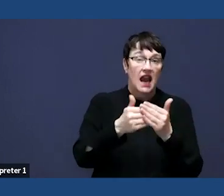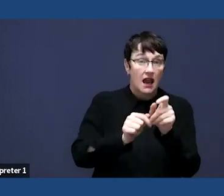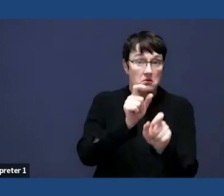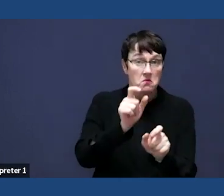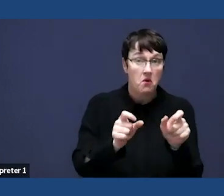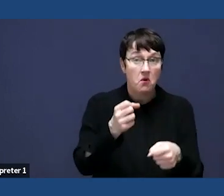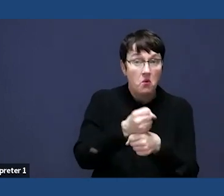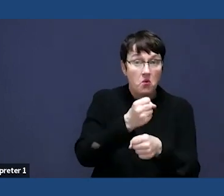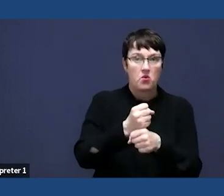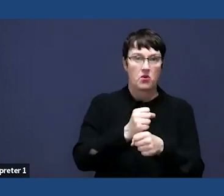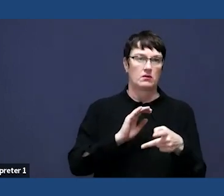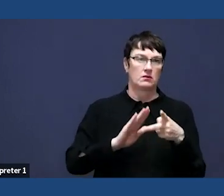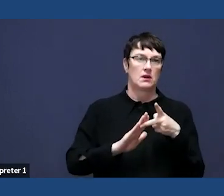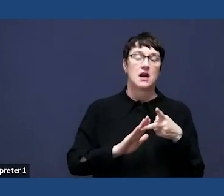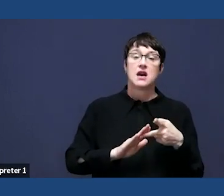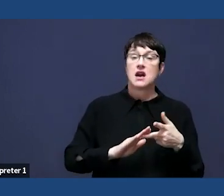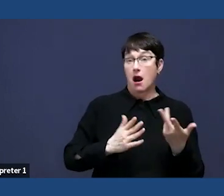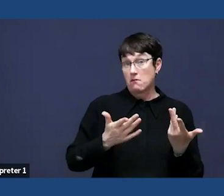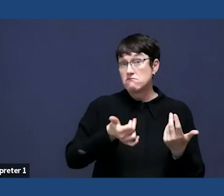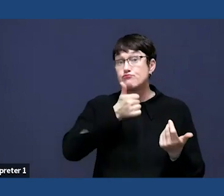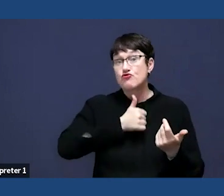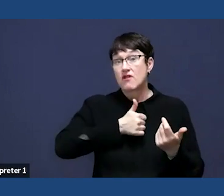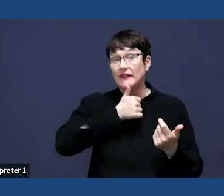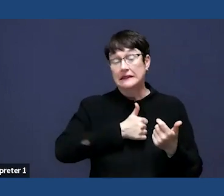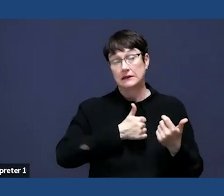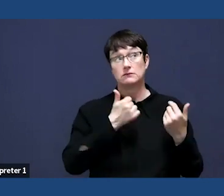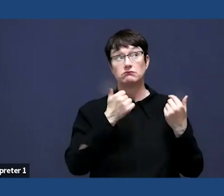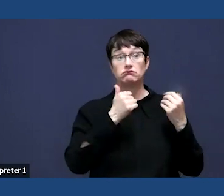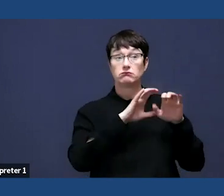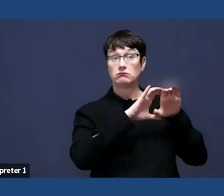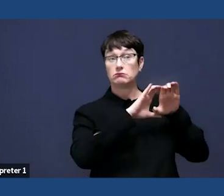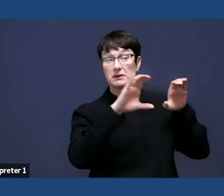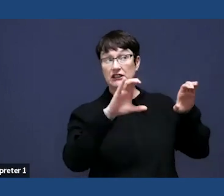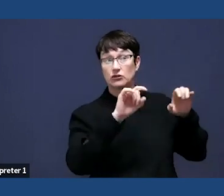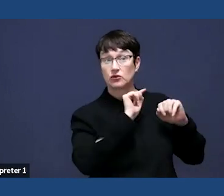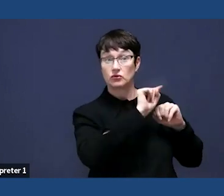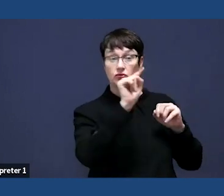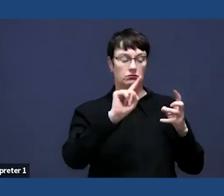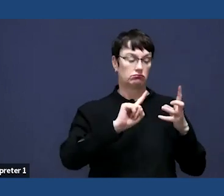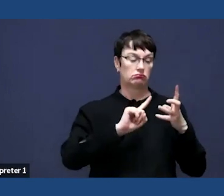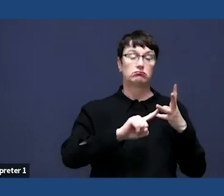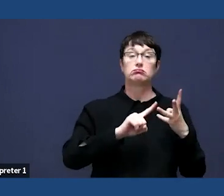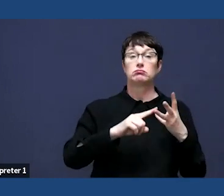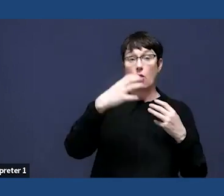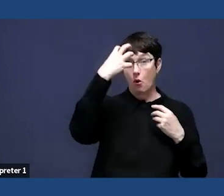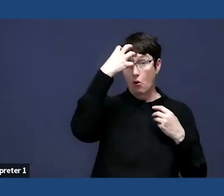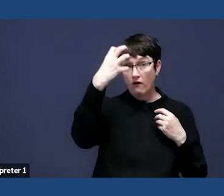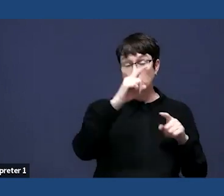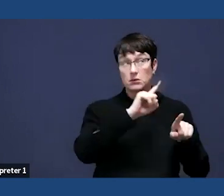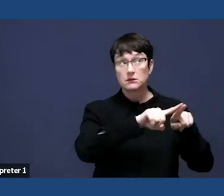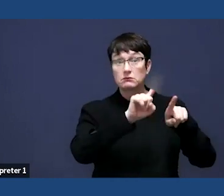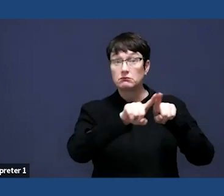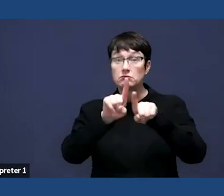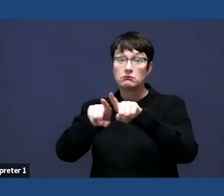government, which they're huge in that question.